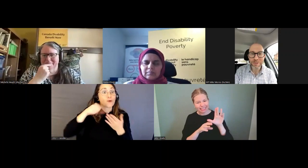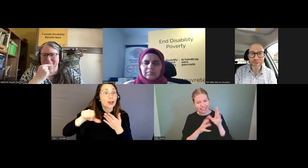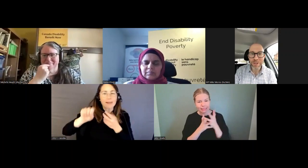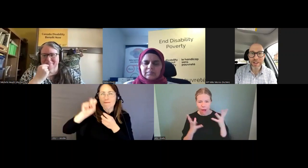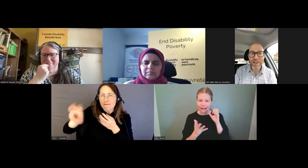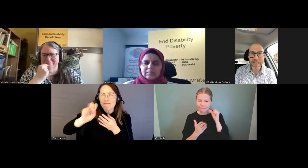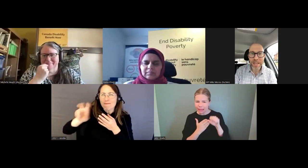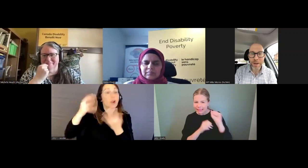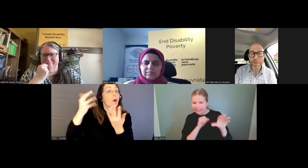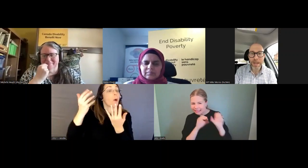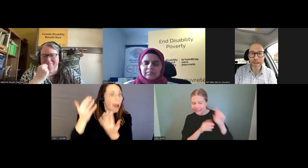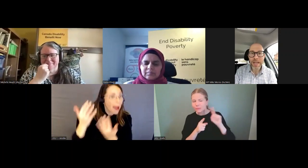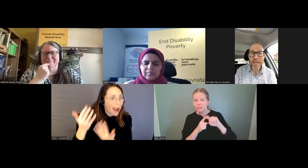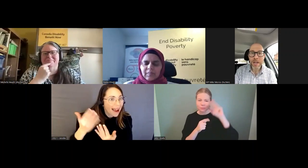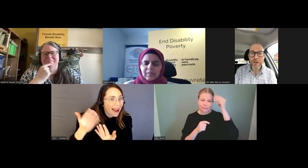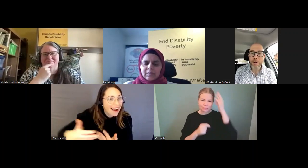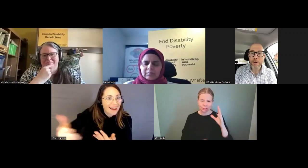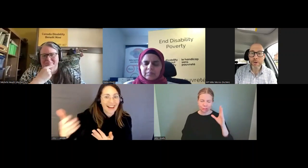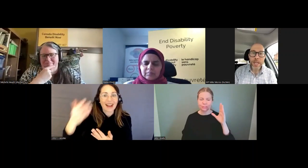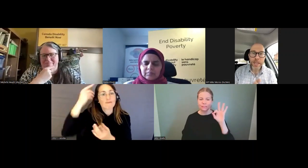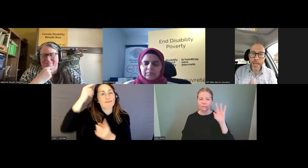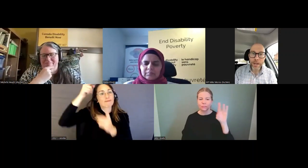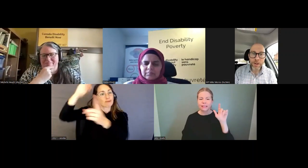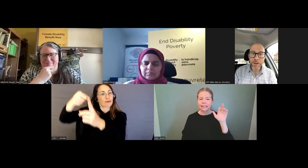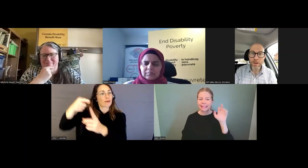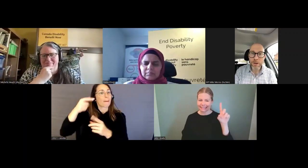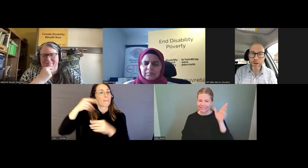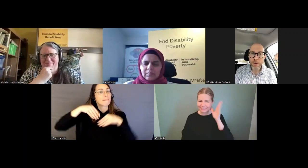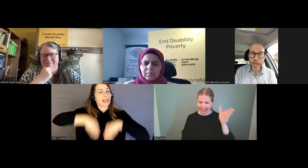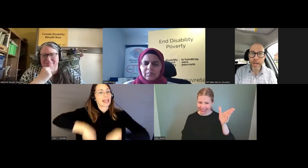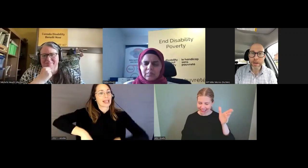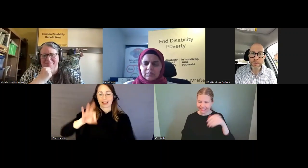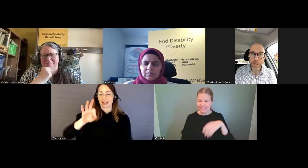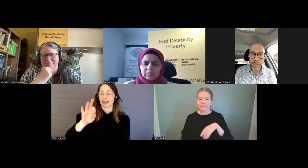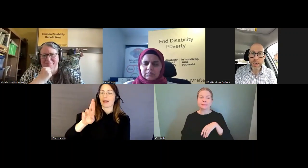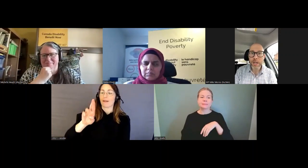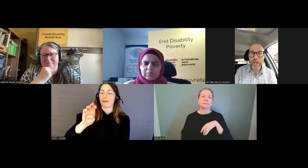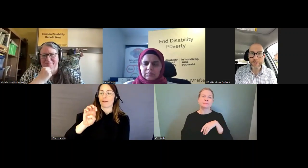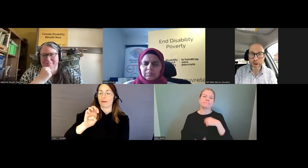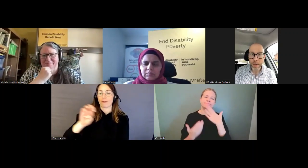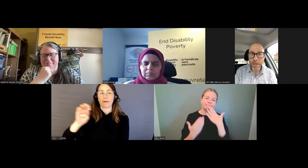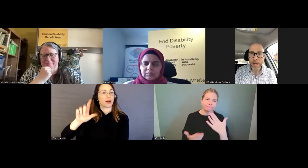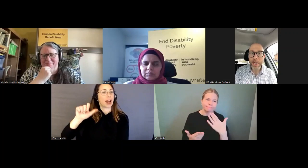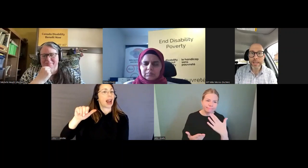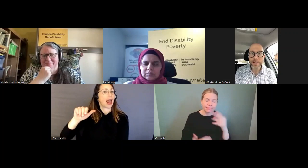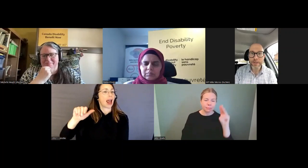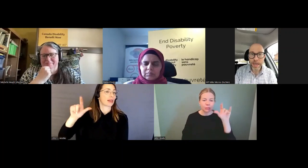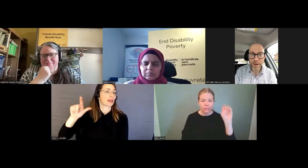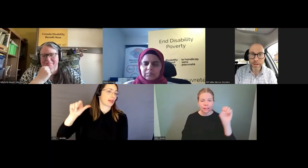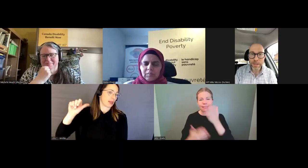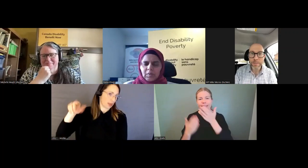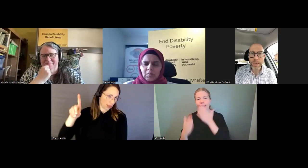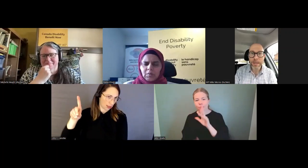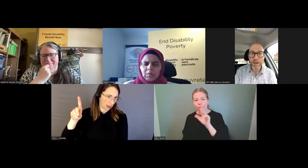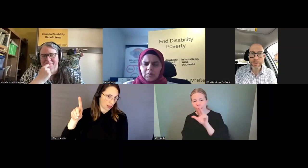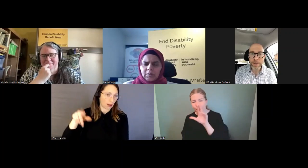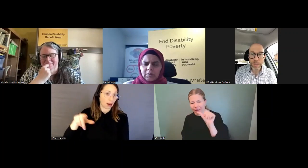THIS CAMPAIGN. SO THANKS TO YOU AGAIN, TO MICHELLE AND RABIA AND THE ENTIRE TEAM AT DISABILITY WITHOUT